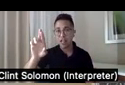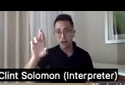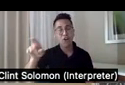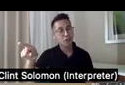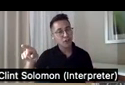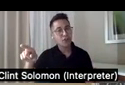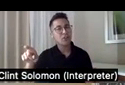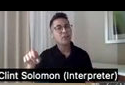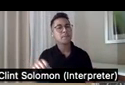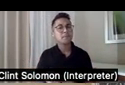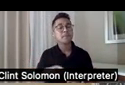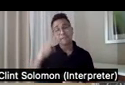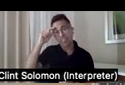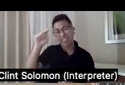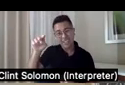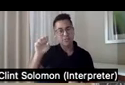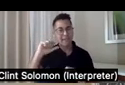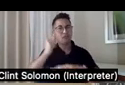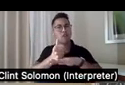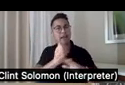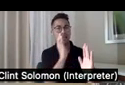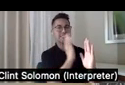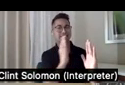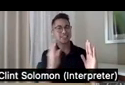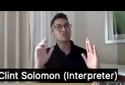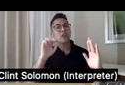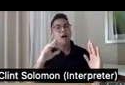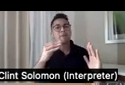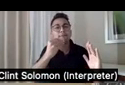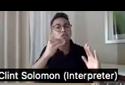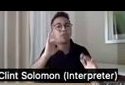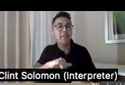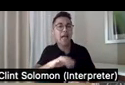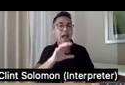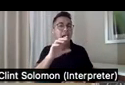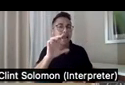in this one they've created a sequence of the foods that the caterpillar ate in the book and